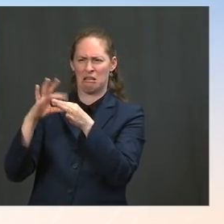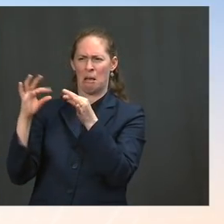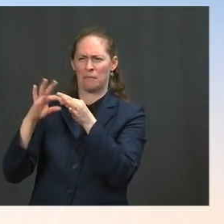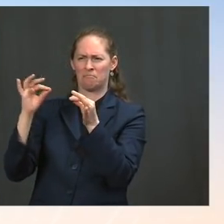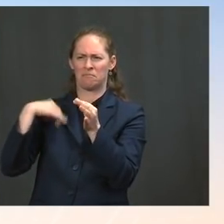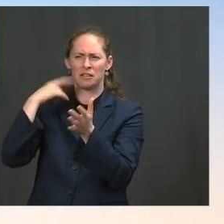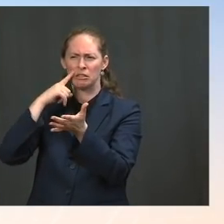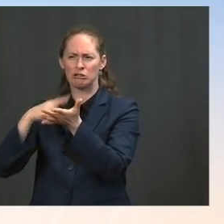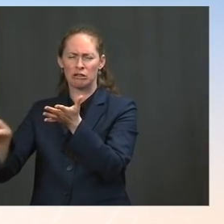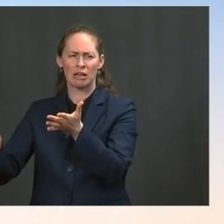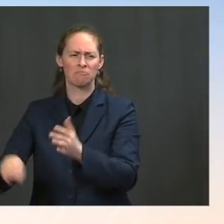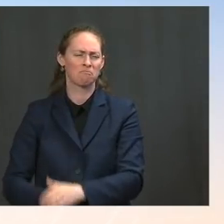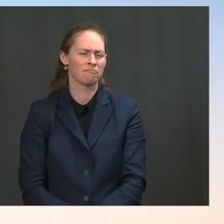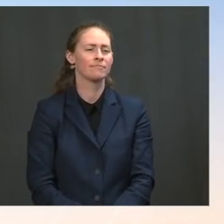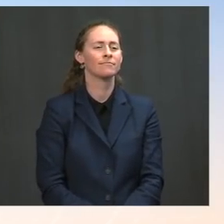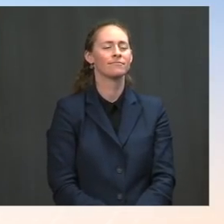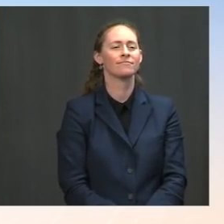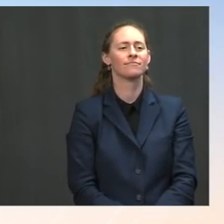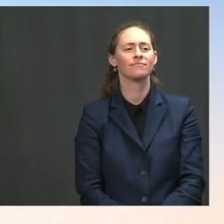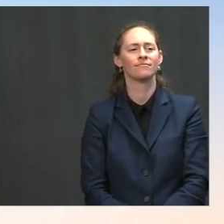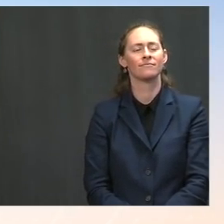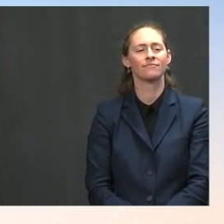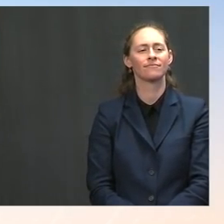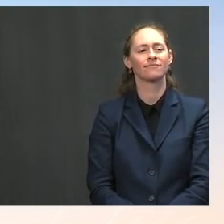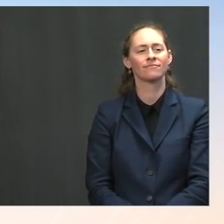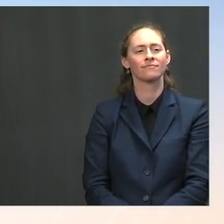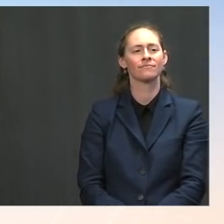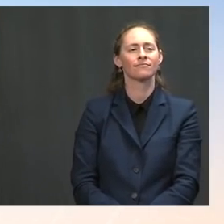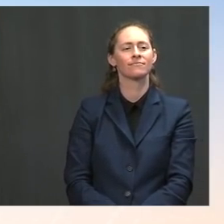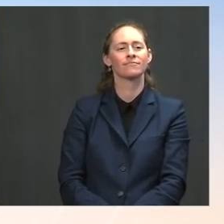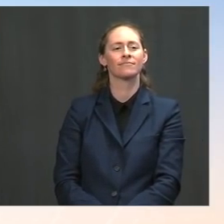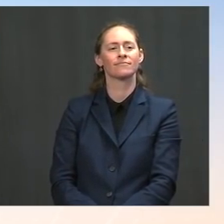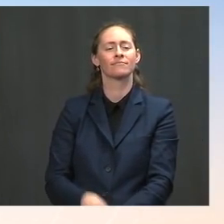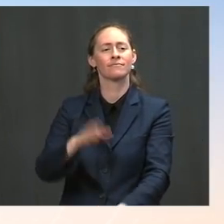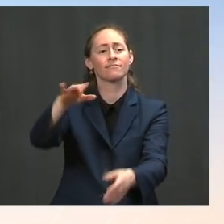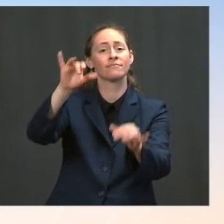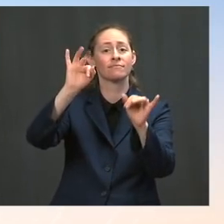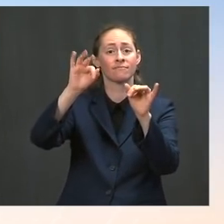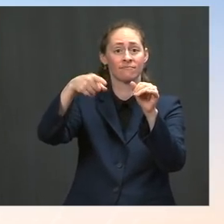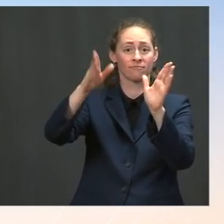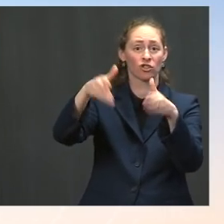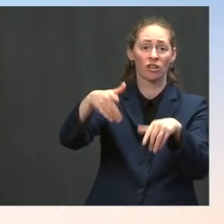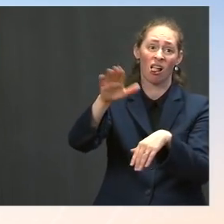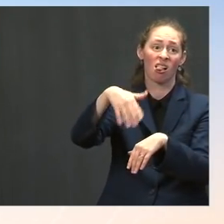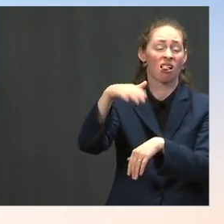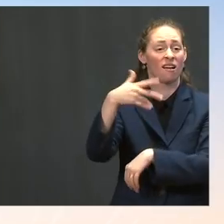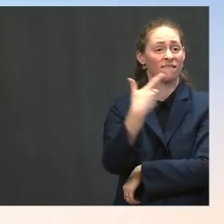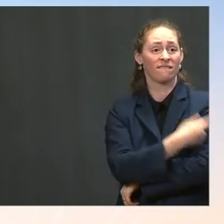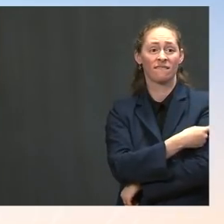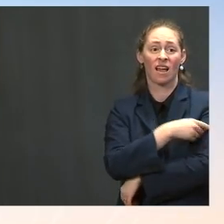but just to nail it down. >> Ms. Psaki: Sure. The Press: The individual who did test positive is, in fact, a commissioned officer? Ms. Psaki: No. The Press: Not a commissioned officer?